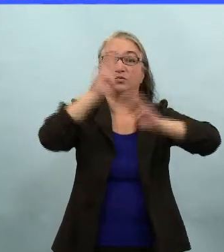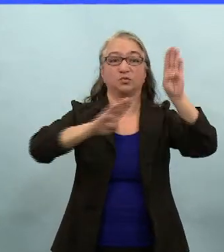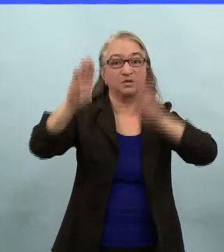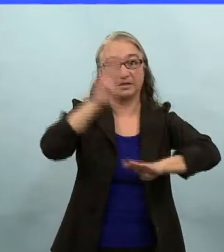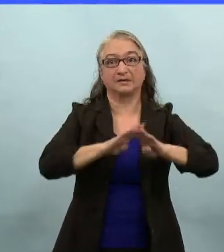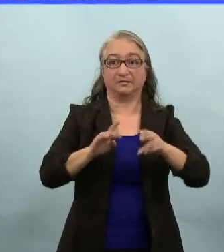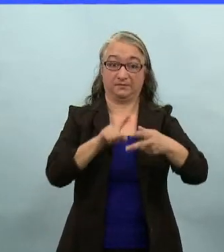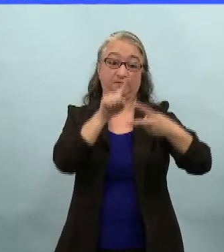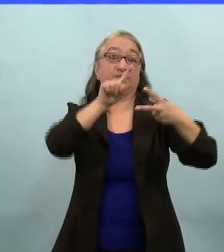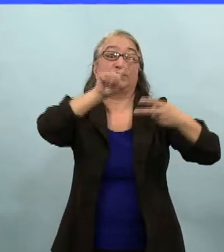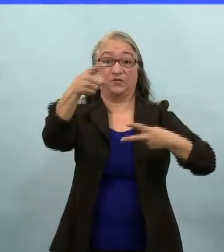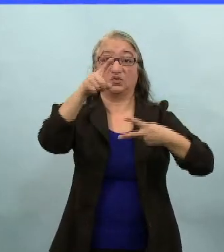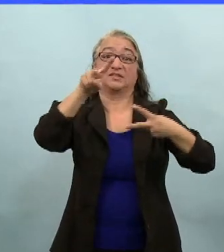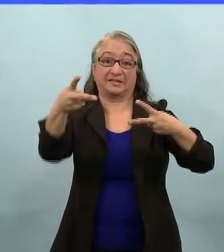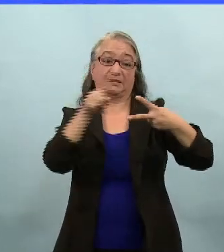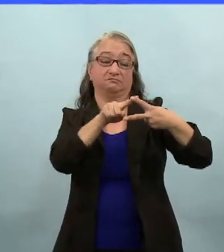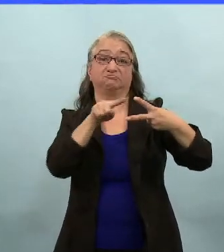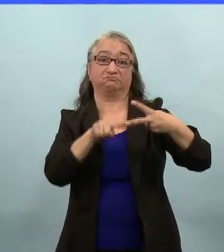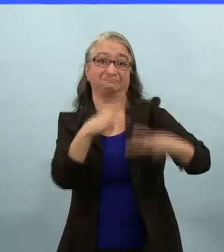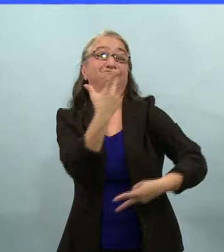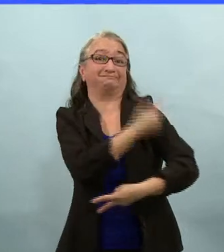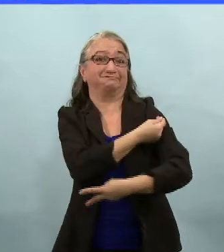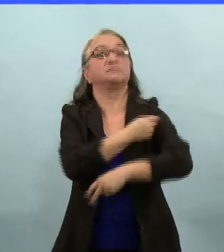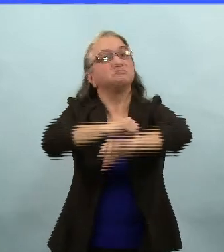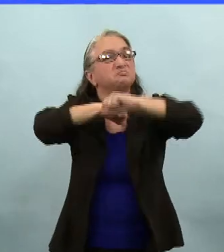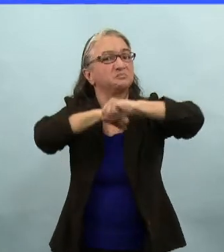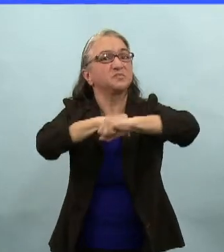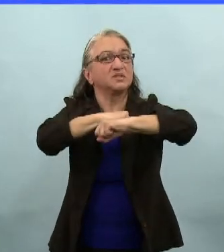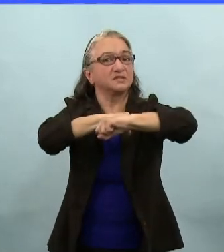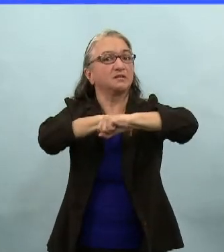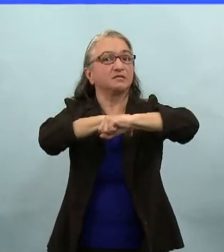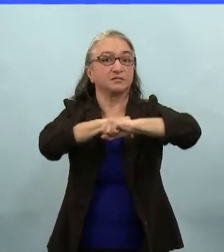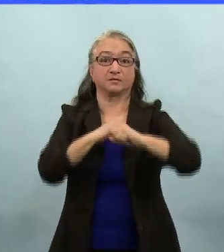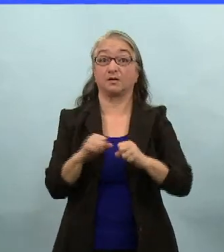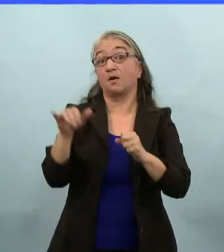youth already being at low lower risk of these severe outcomes most of them